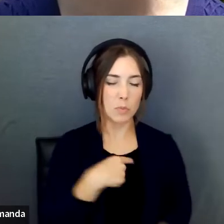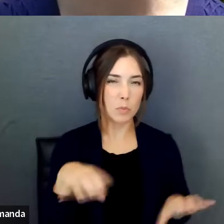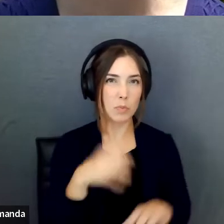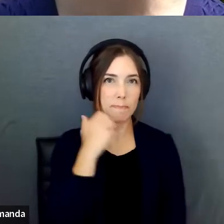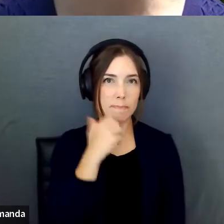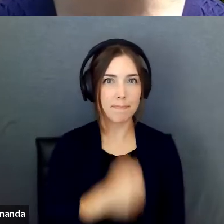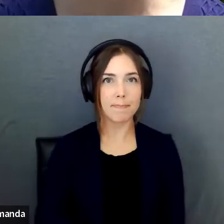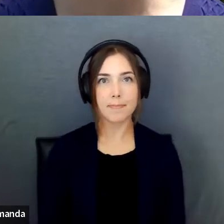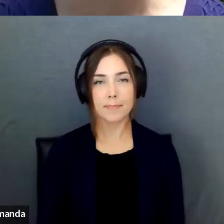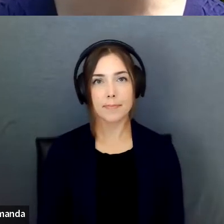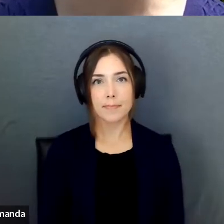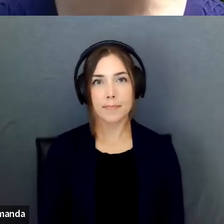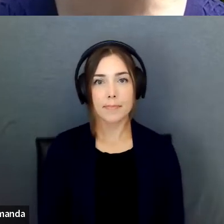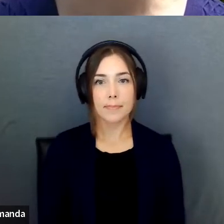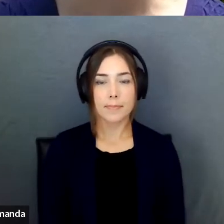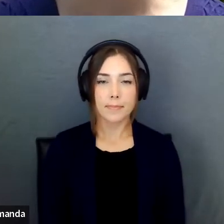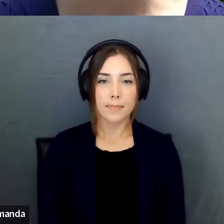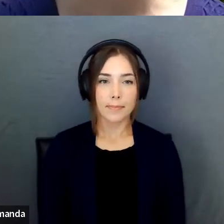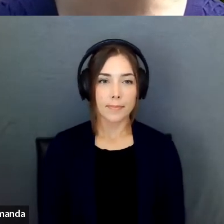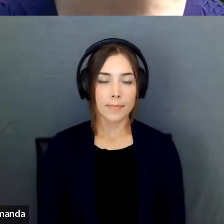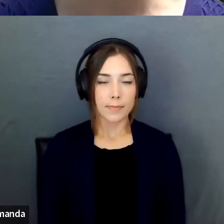Thank you guys.